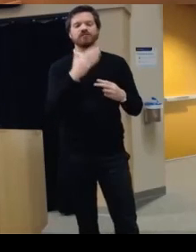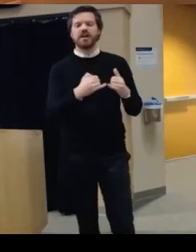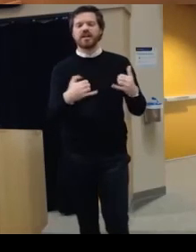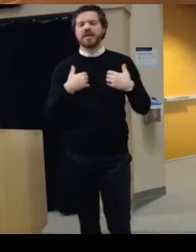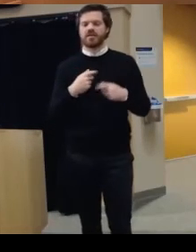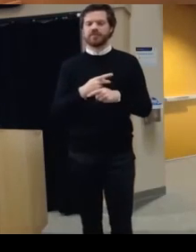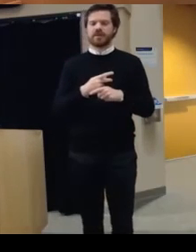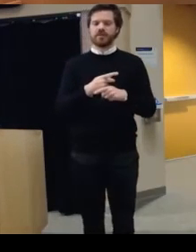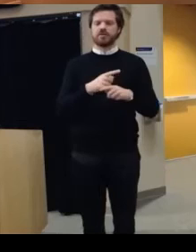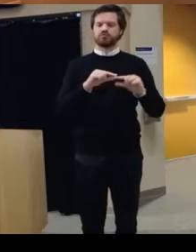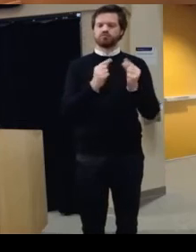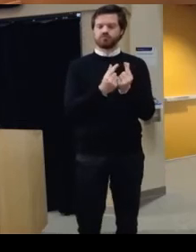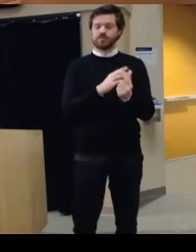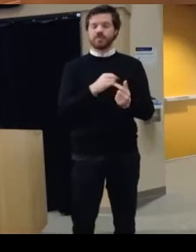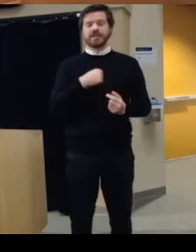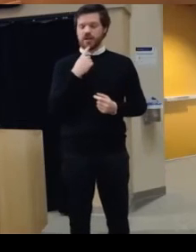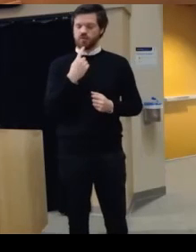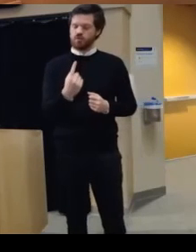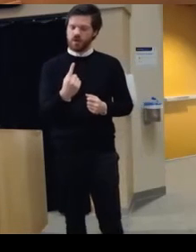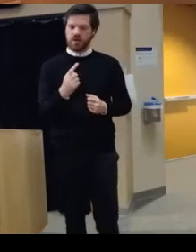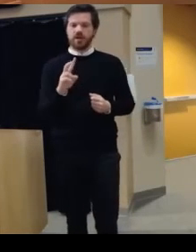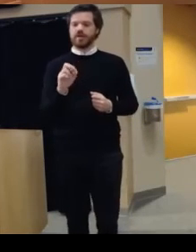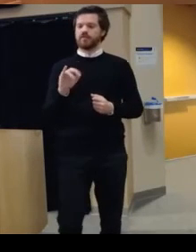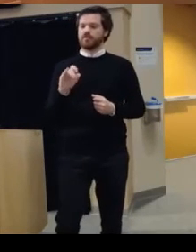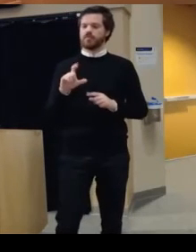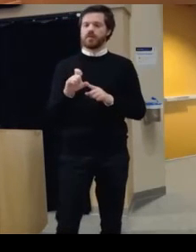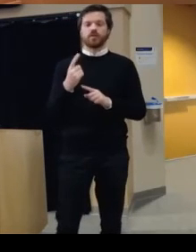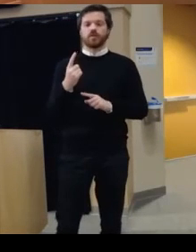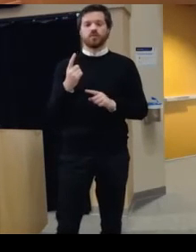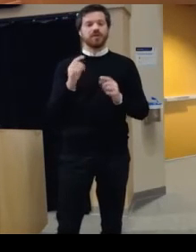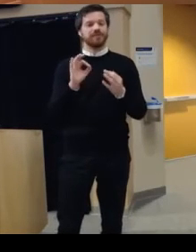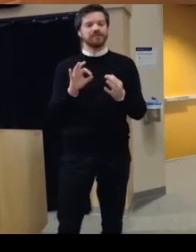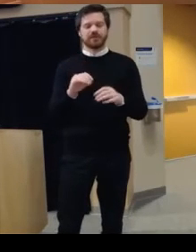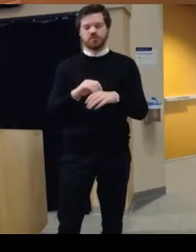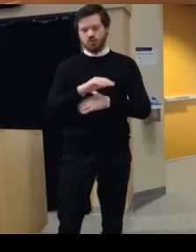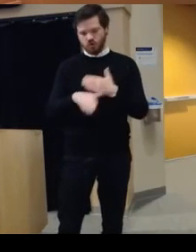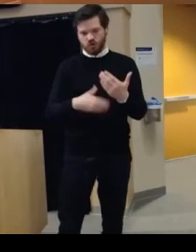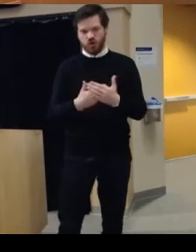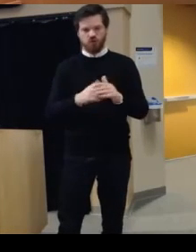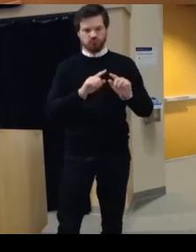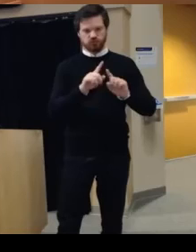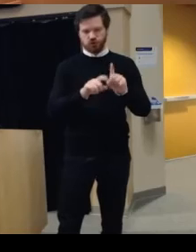I will tell you the one variable the one piece of feedback in all of our surveying and and there is